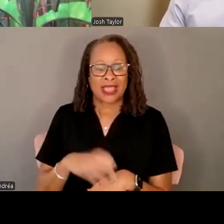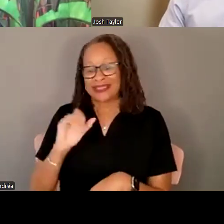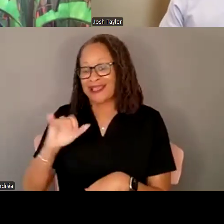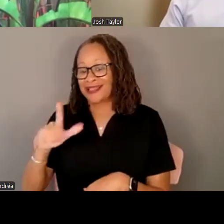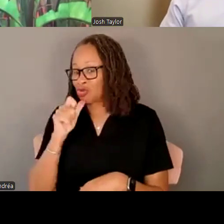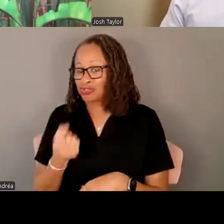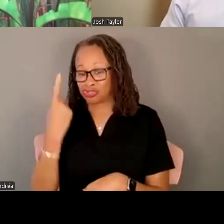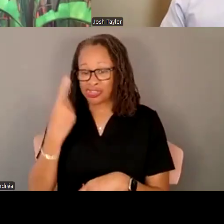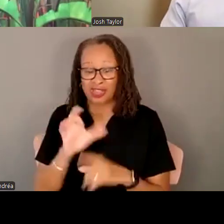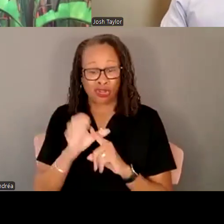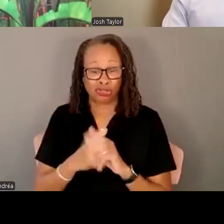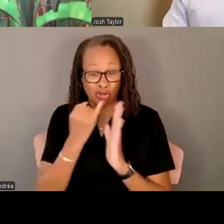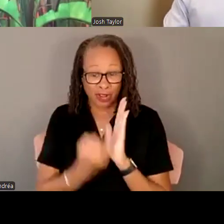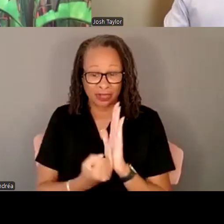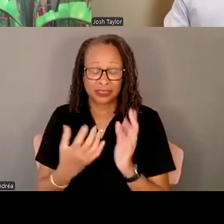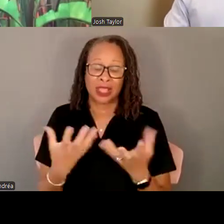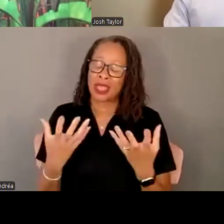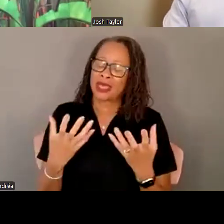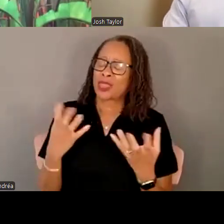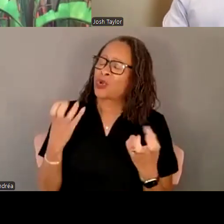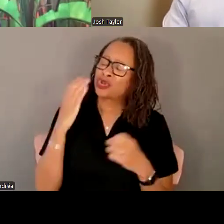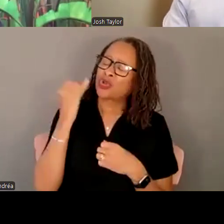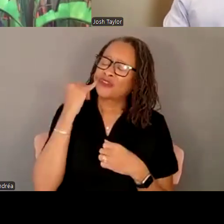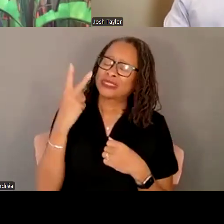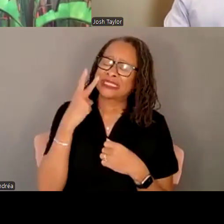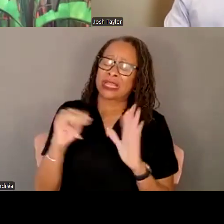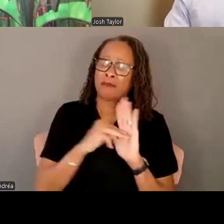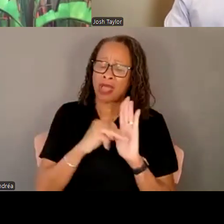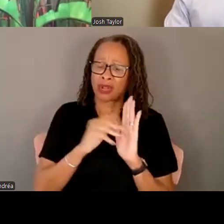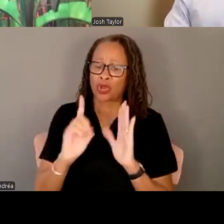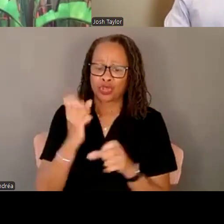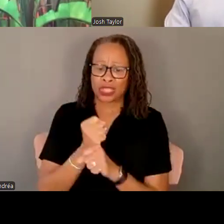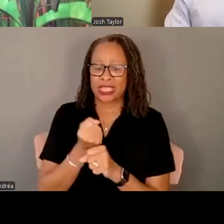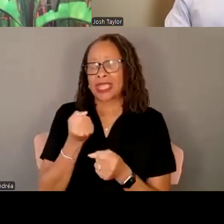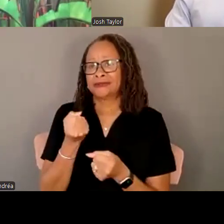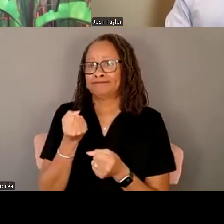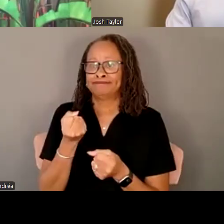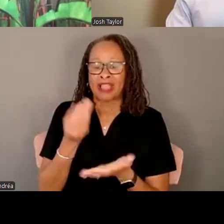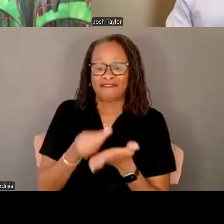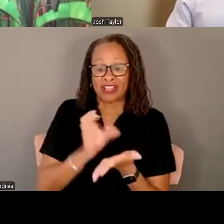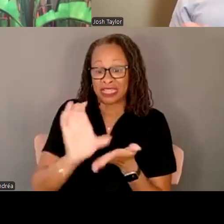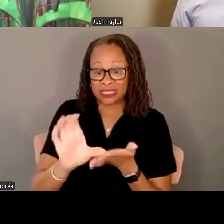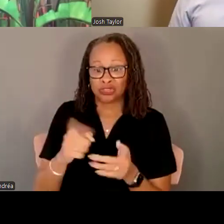And they want to know if you'd seen a model where an interested organization can get funding to design a job and employ a person that doesn't exist.